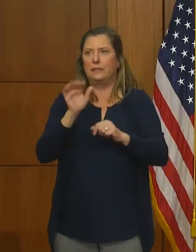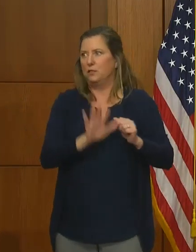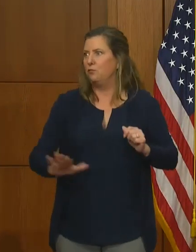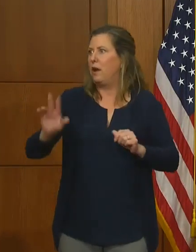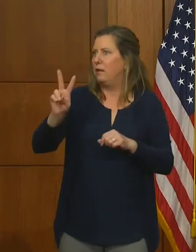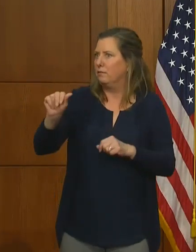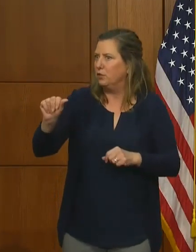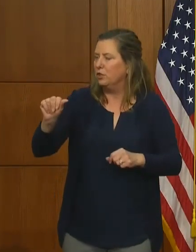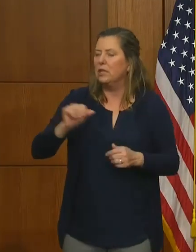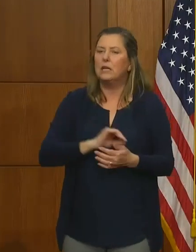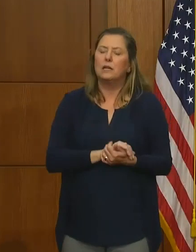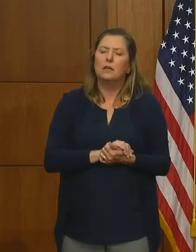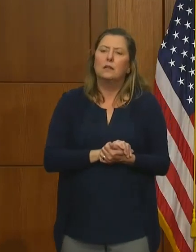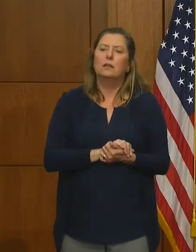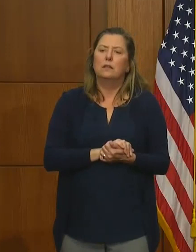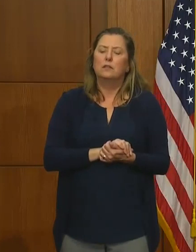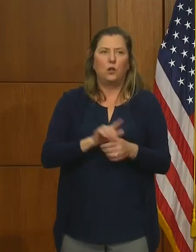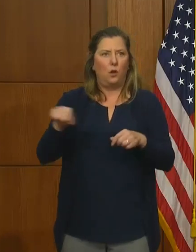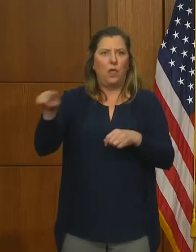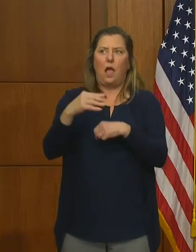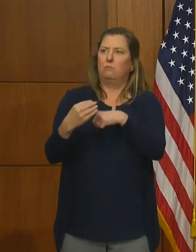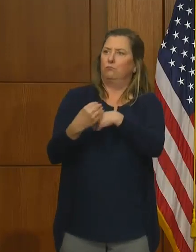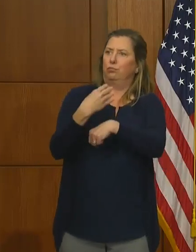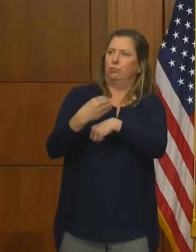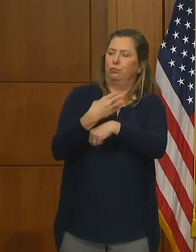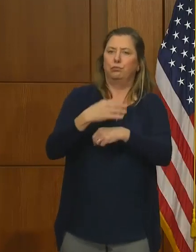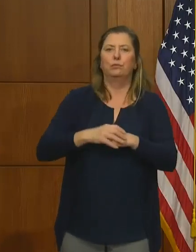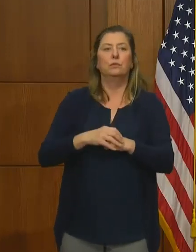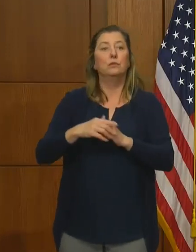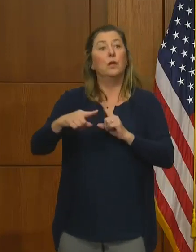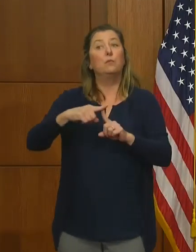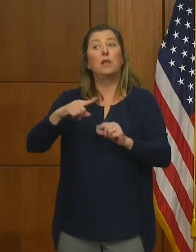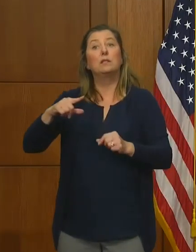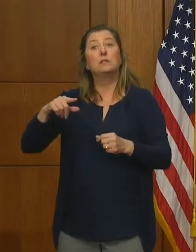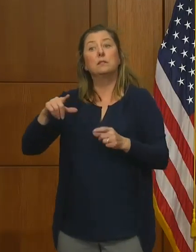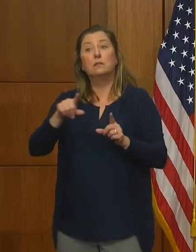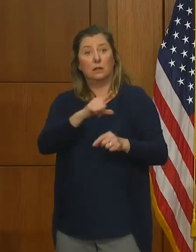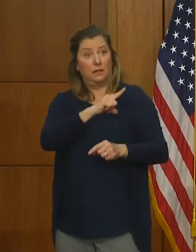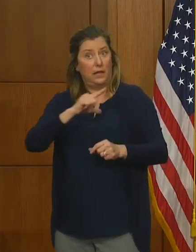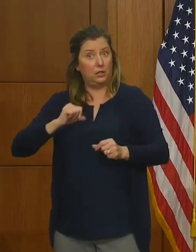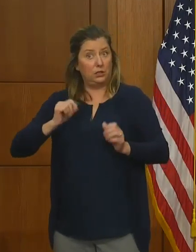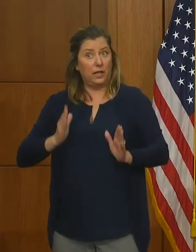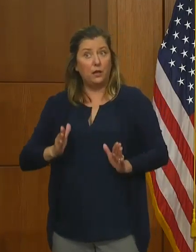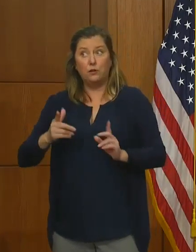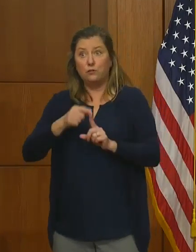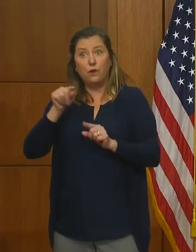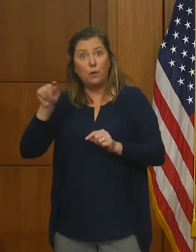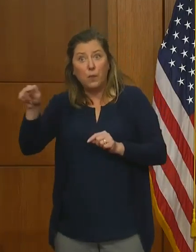HAS BUSINESS THROUGHOUT THE VIRGINIA. ALSO WOULD SAY THAT